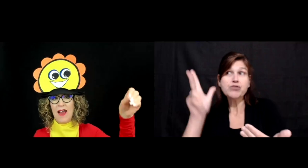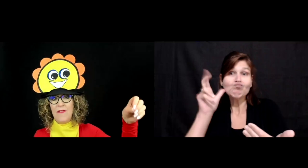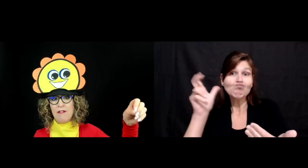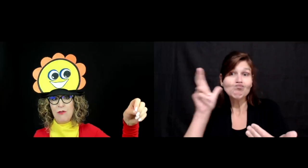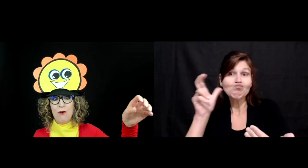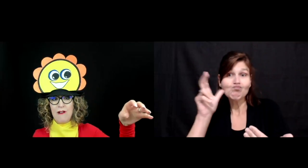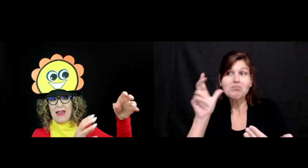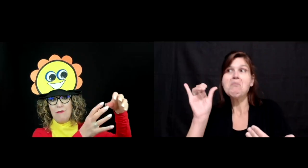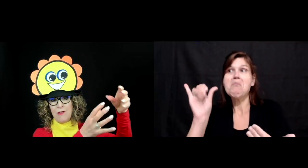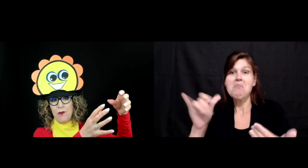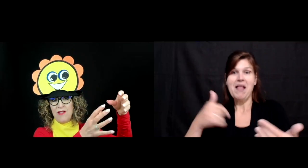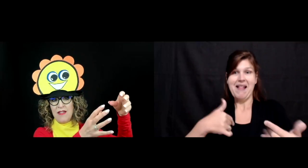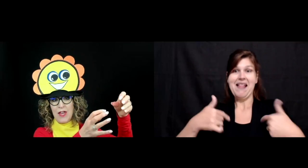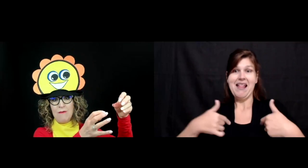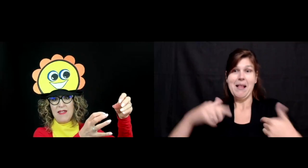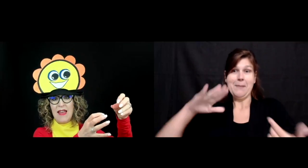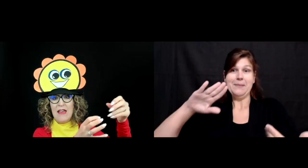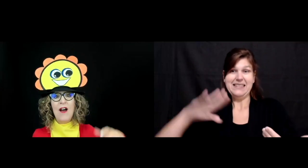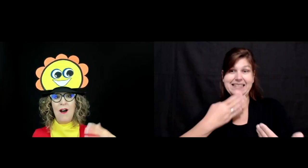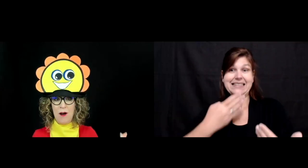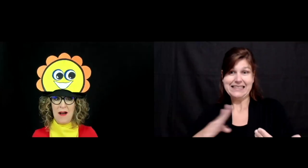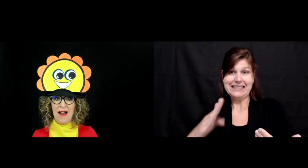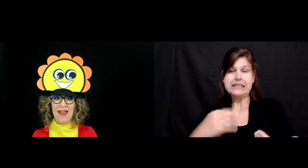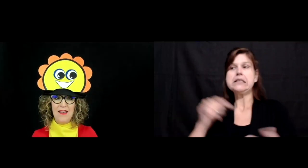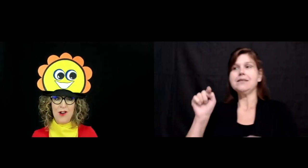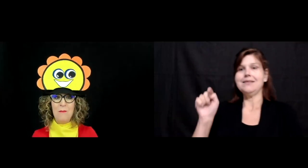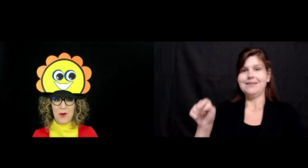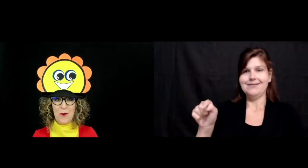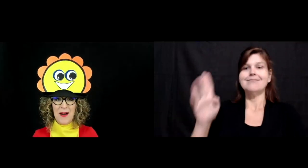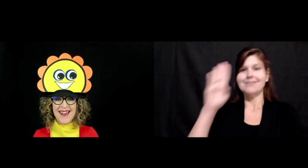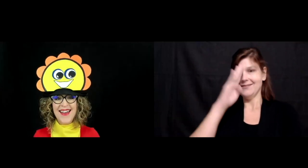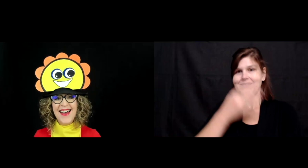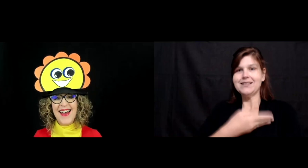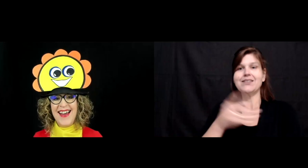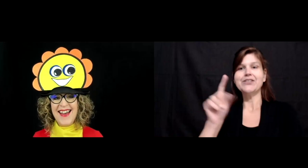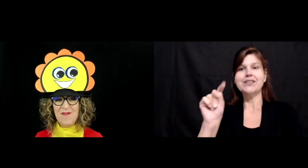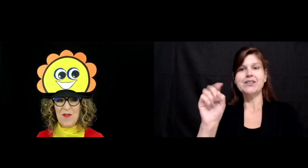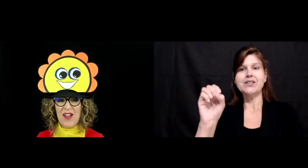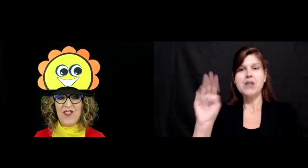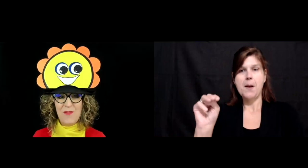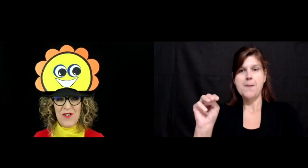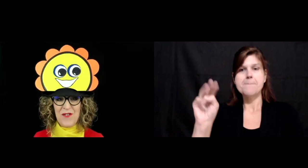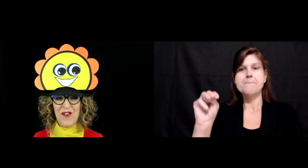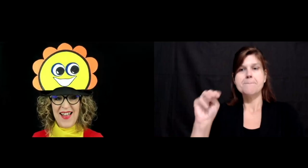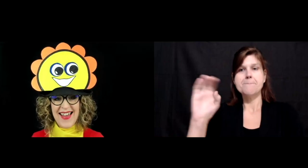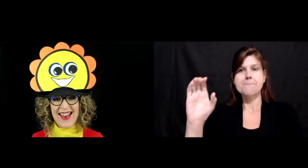or are in the story resources that you receive are by Tom McCormack, which is wonderful, you know,